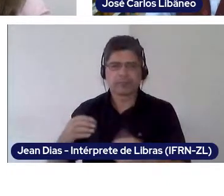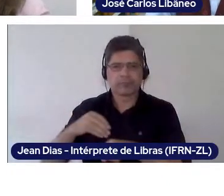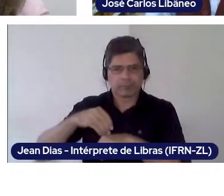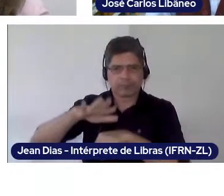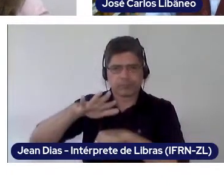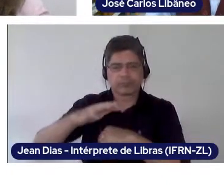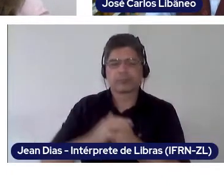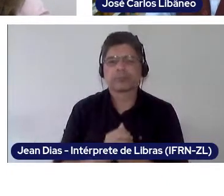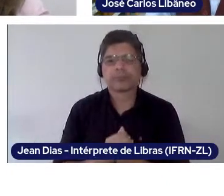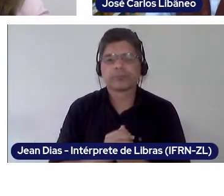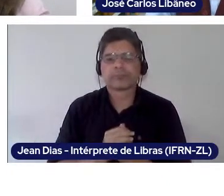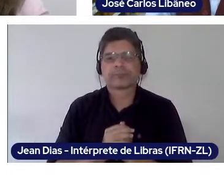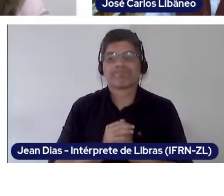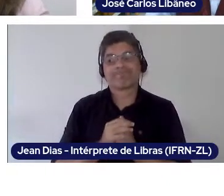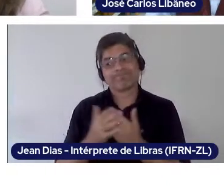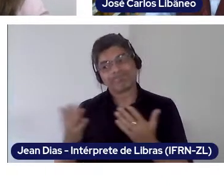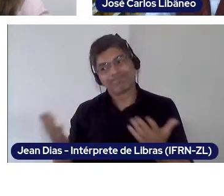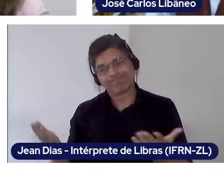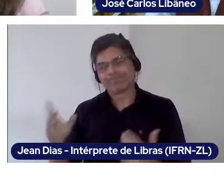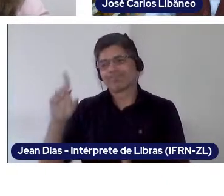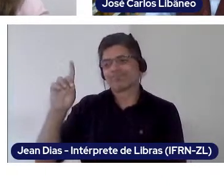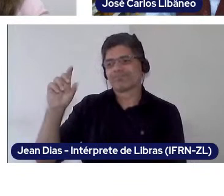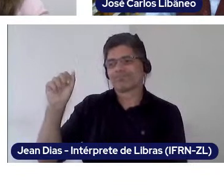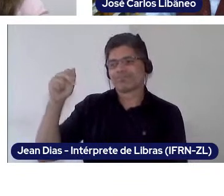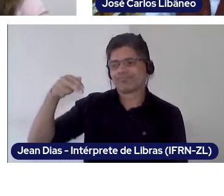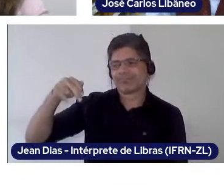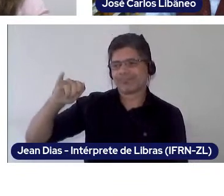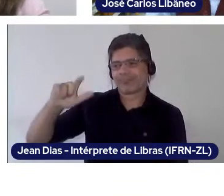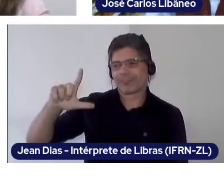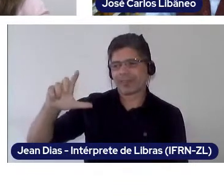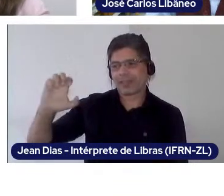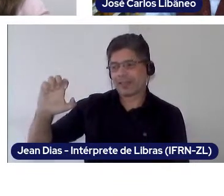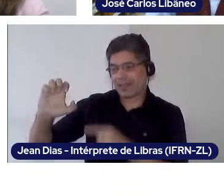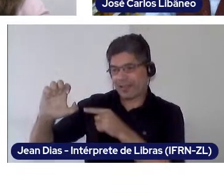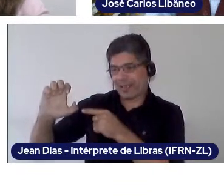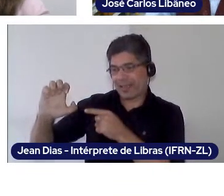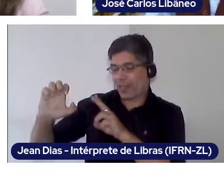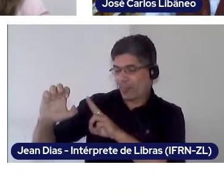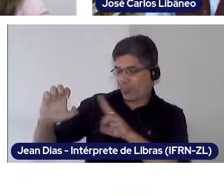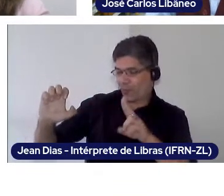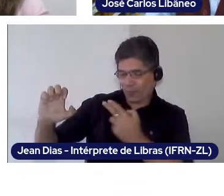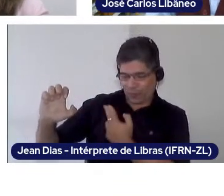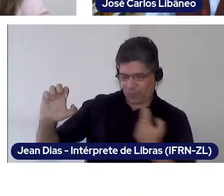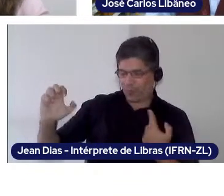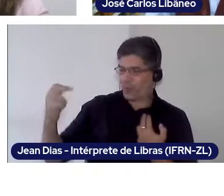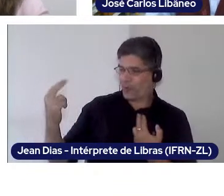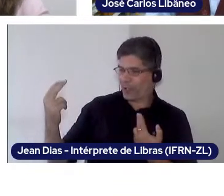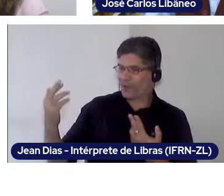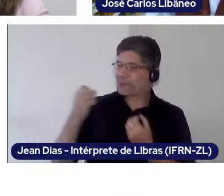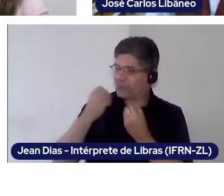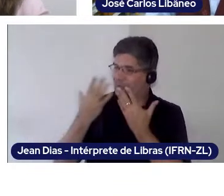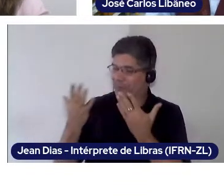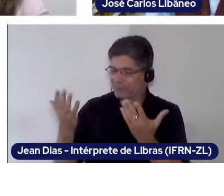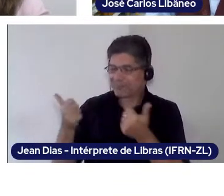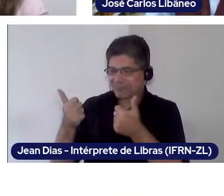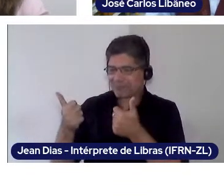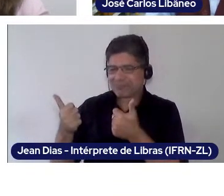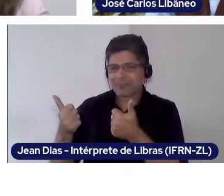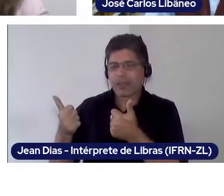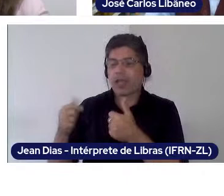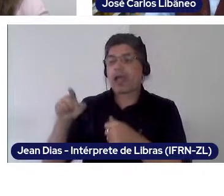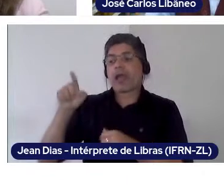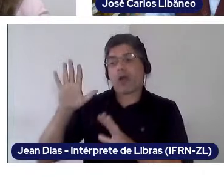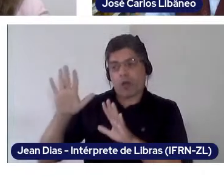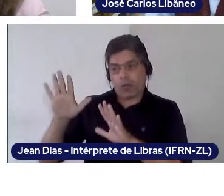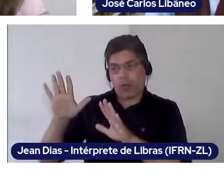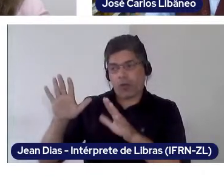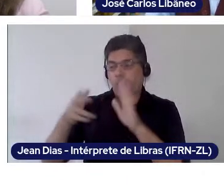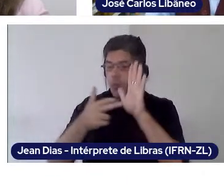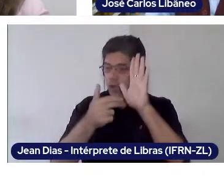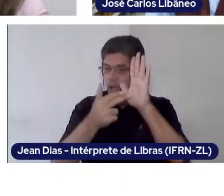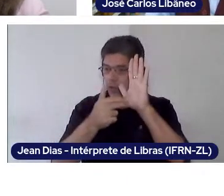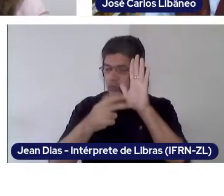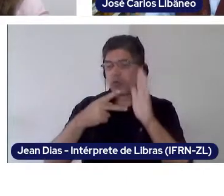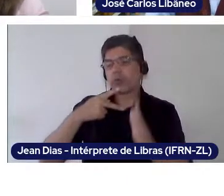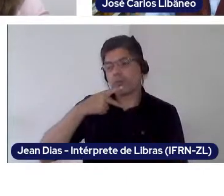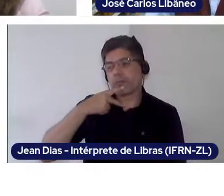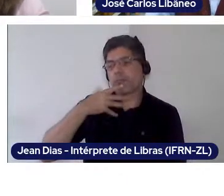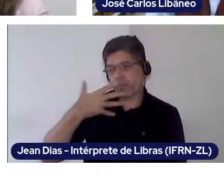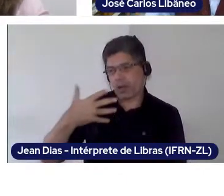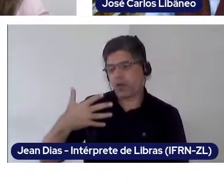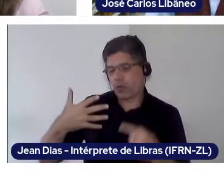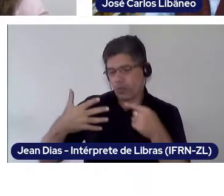Well, Danielle, we even got the same names! Danielle, that is a great question. Paulo Freire, in "Pedagogy of Hope", I find that he gives a good answer to this question